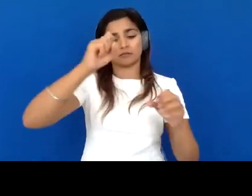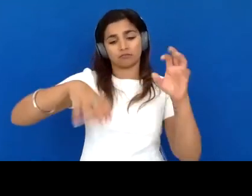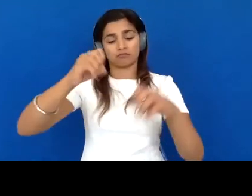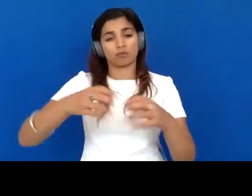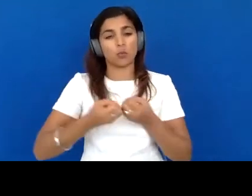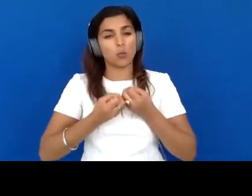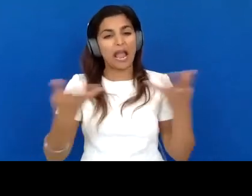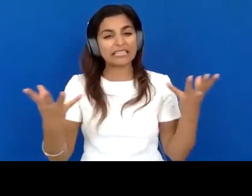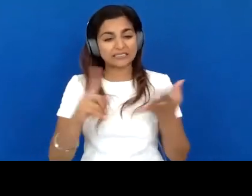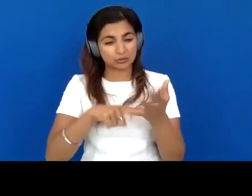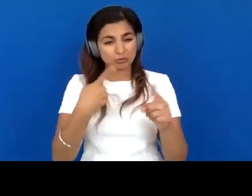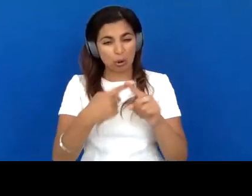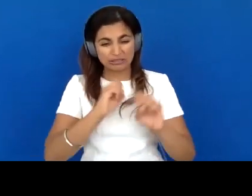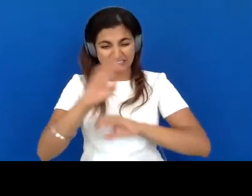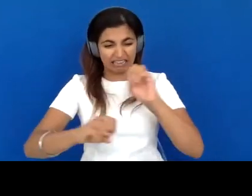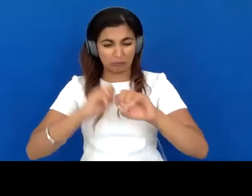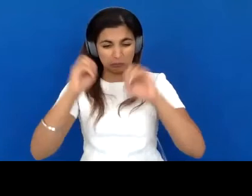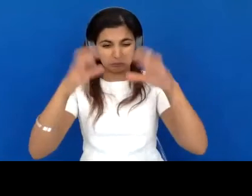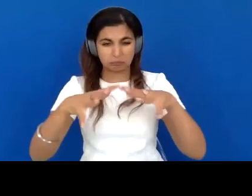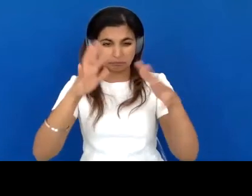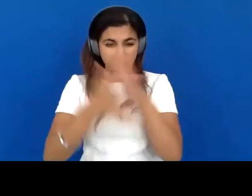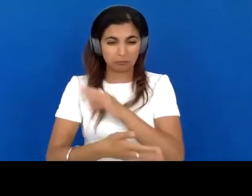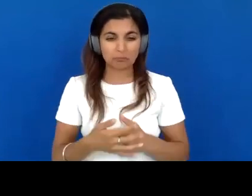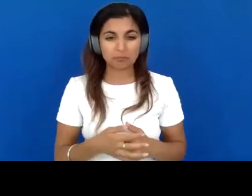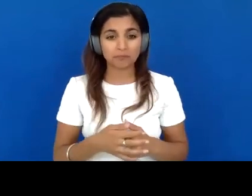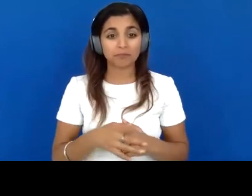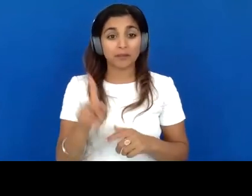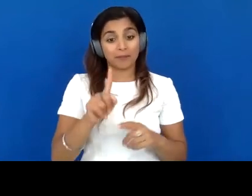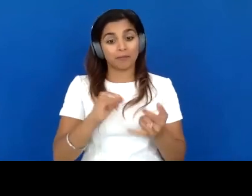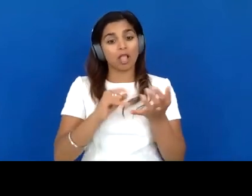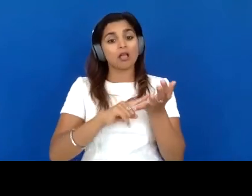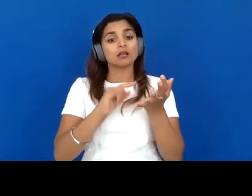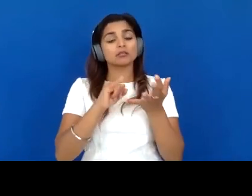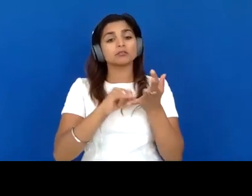depended on the lake for potable water while amnesty documents that 30,000